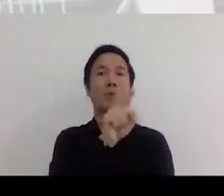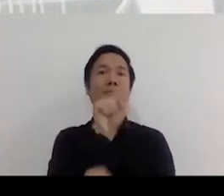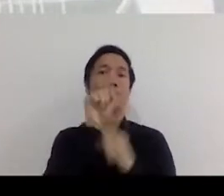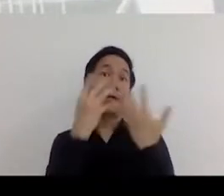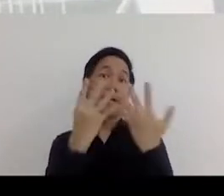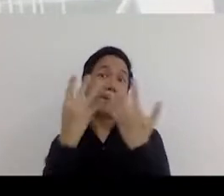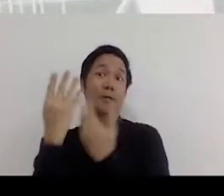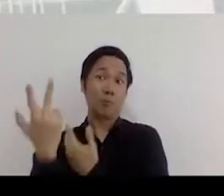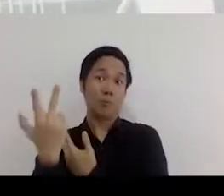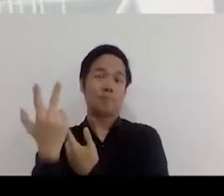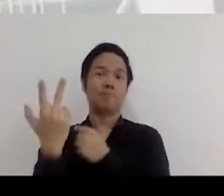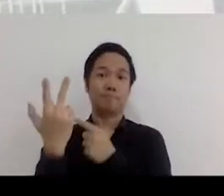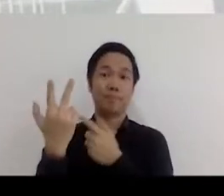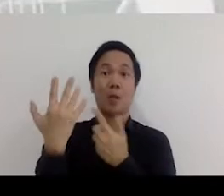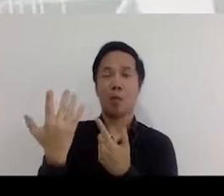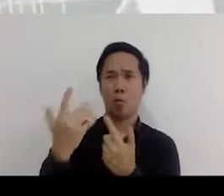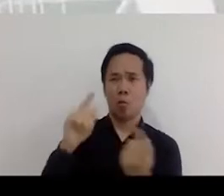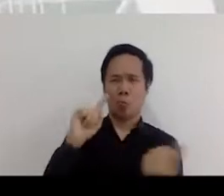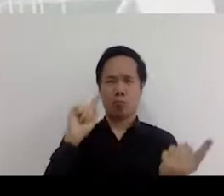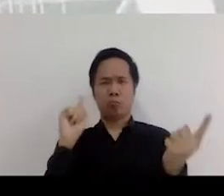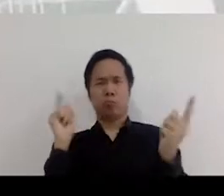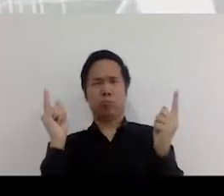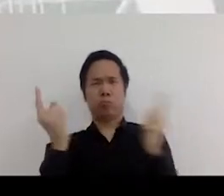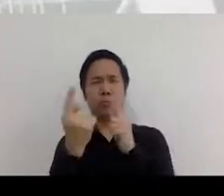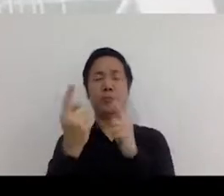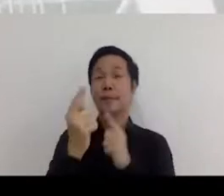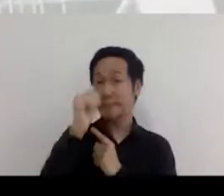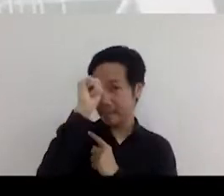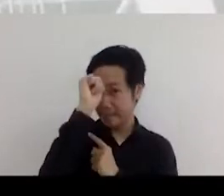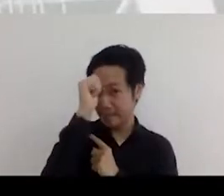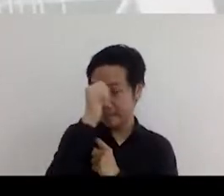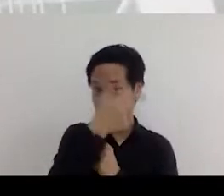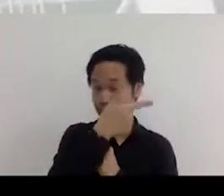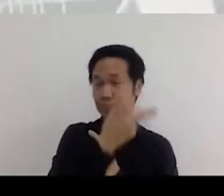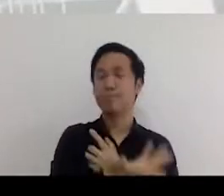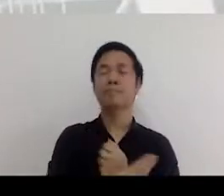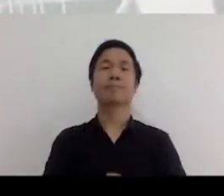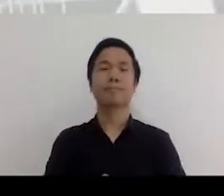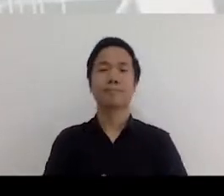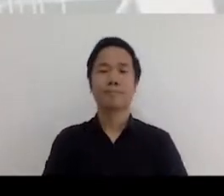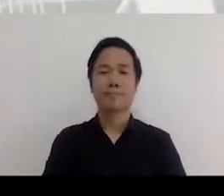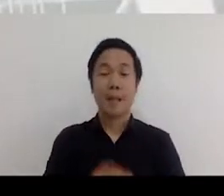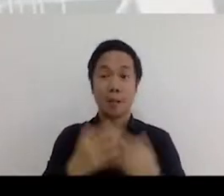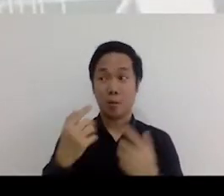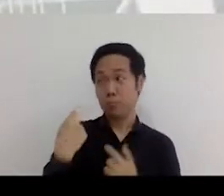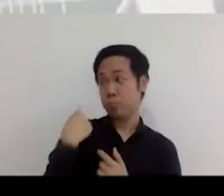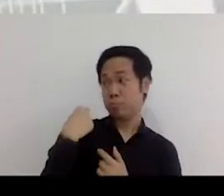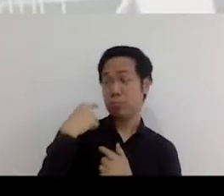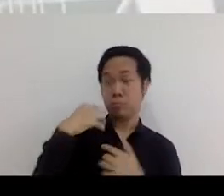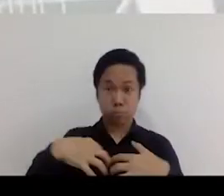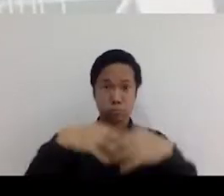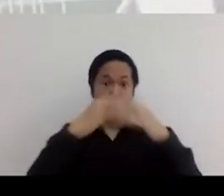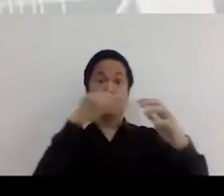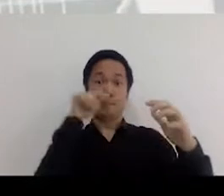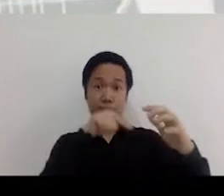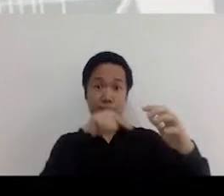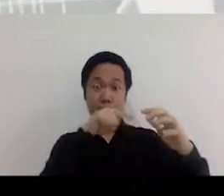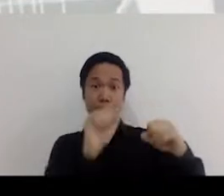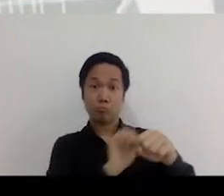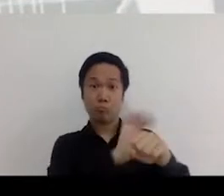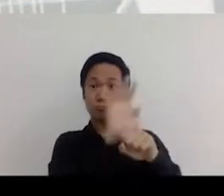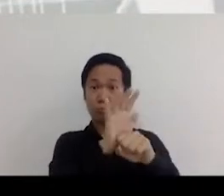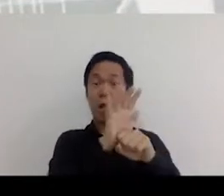She recently founded the COVID-19 Action Collaboratives. So the perfect person to speak with us